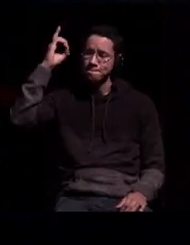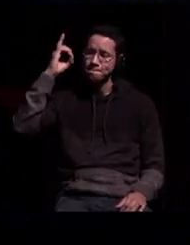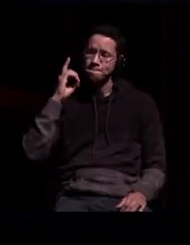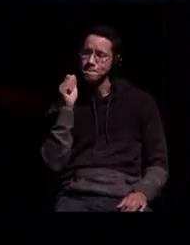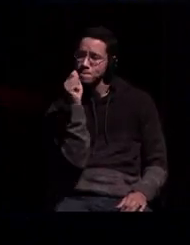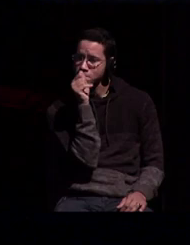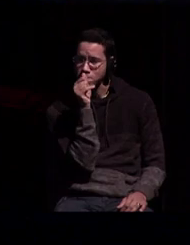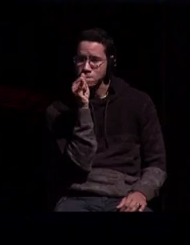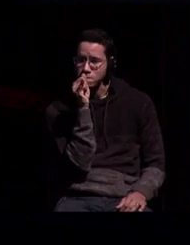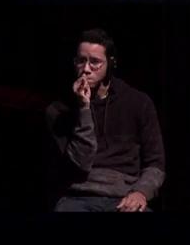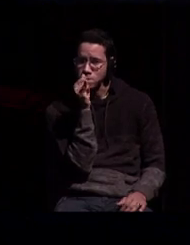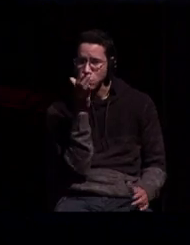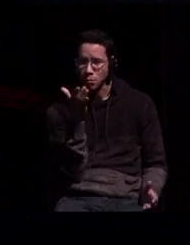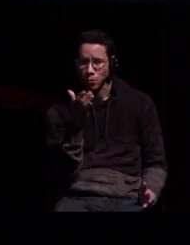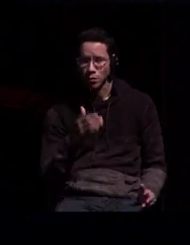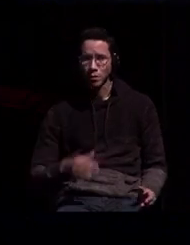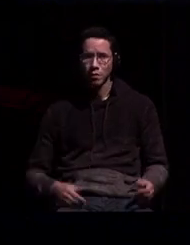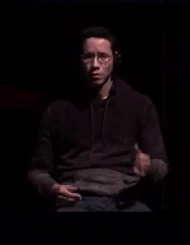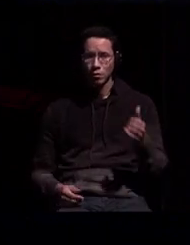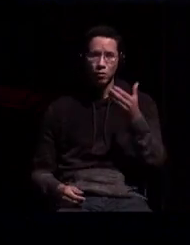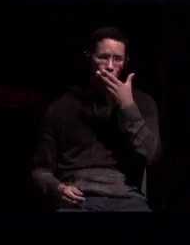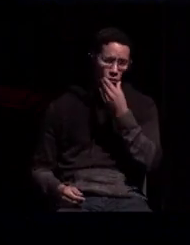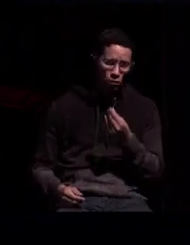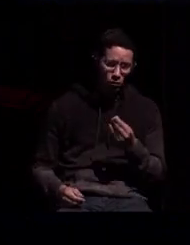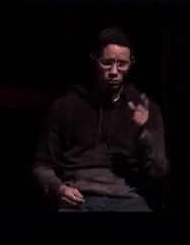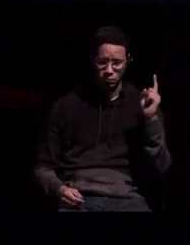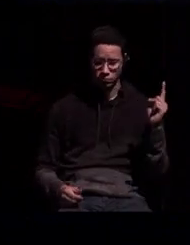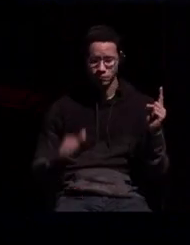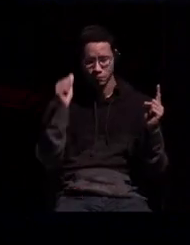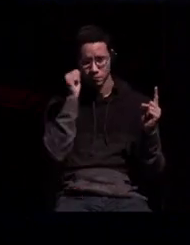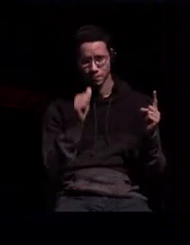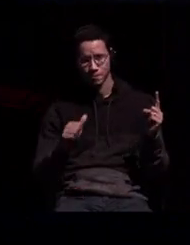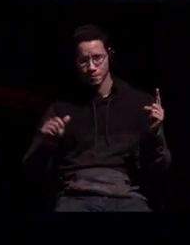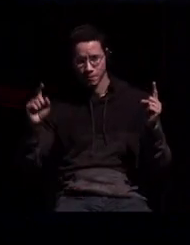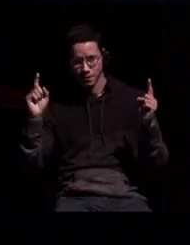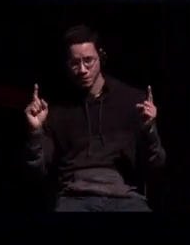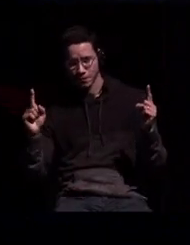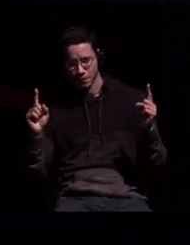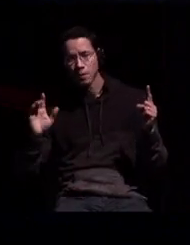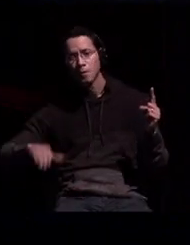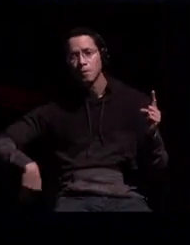and a male director of a hotel, the work of the male director will always be more appreciated.